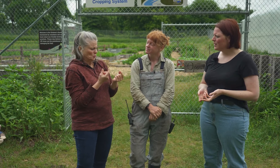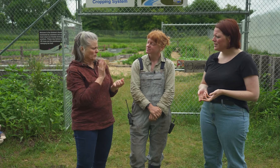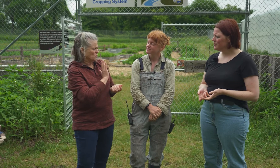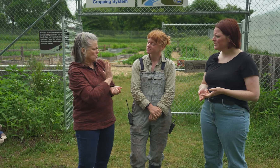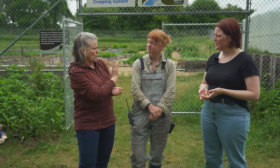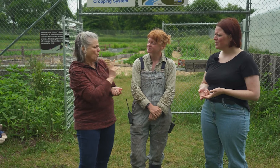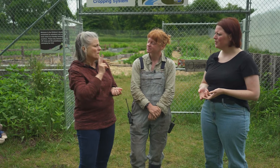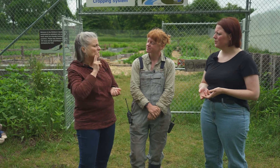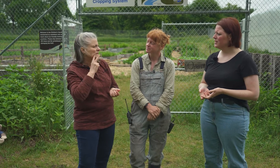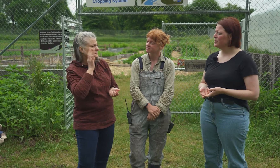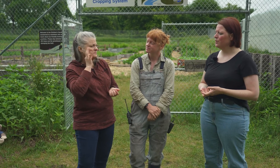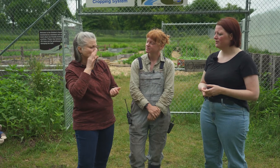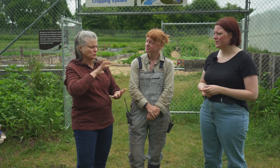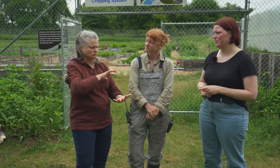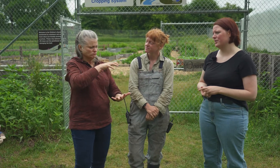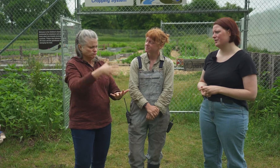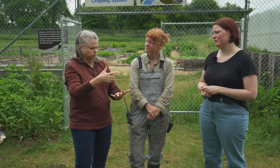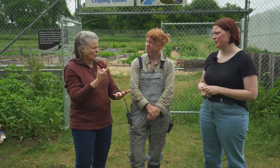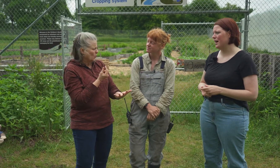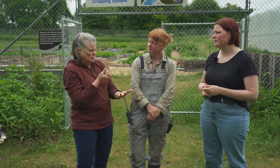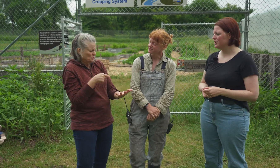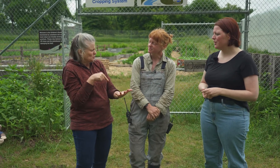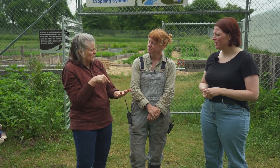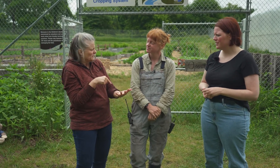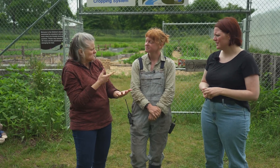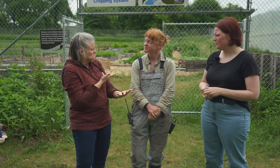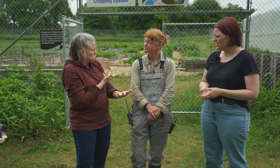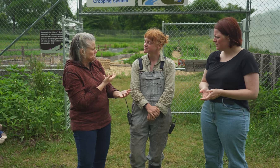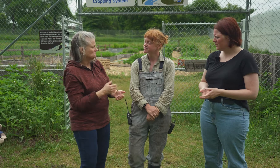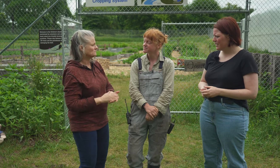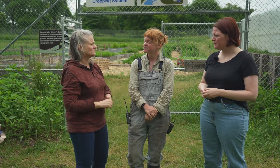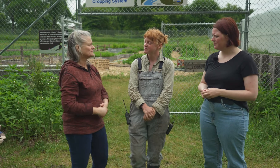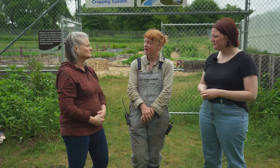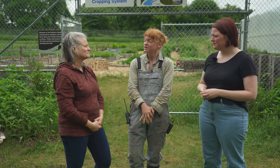what do you do here with your vegetables and fruit after you harvest them, what do you do with them?